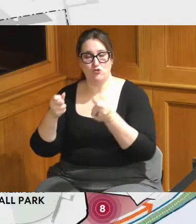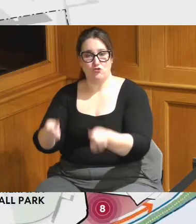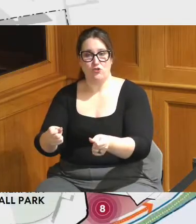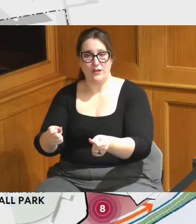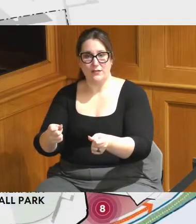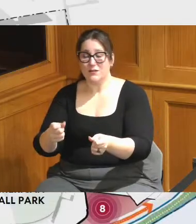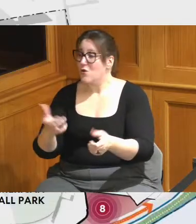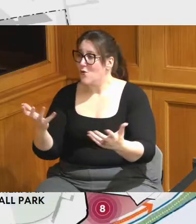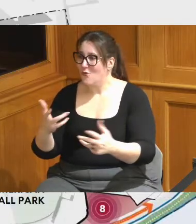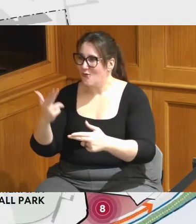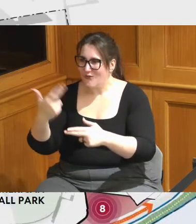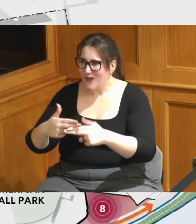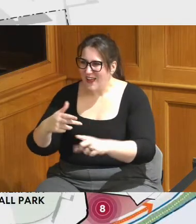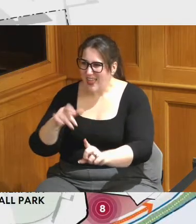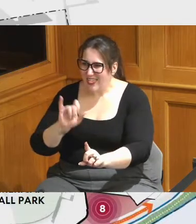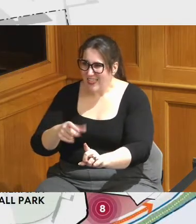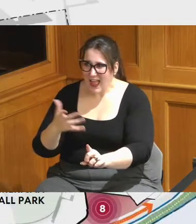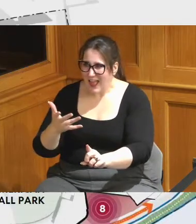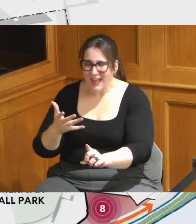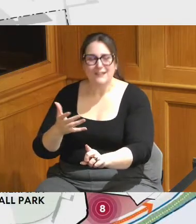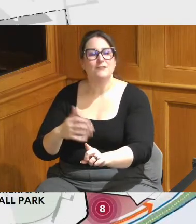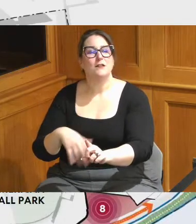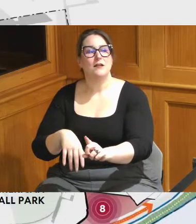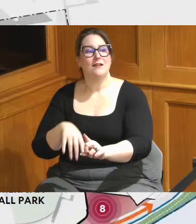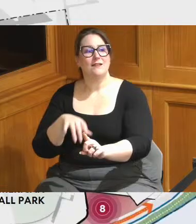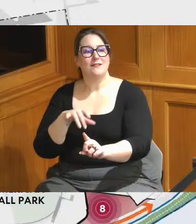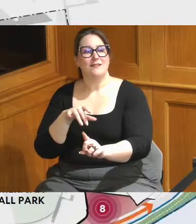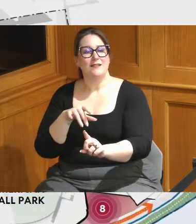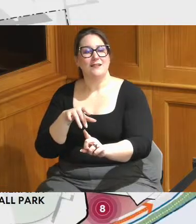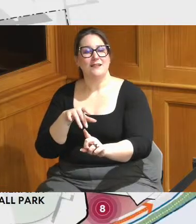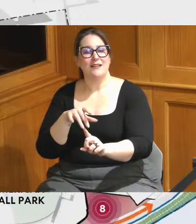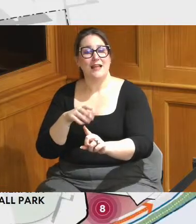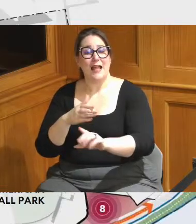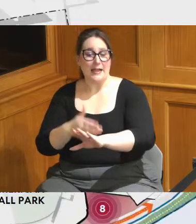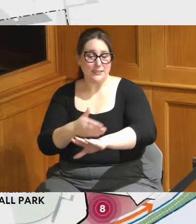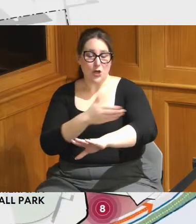festival street you may ask? It is an we see in some it's an improved street open to vehiculars